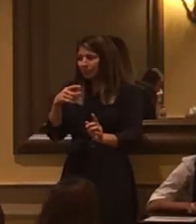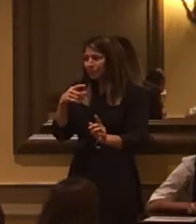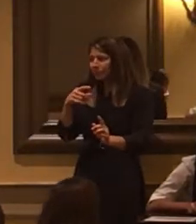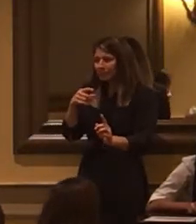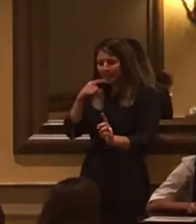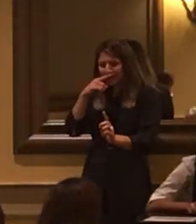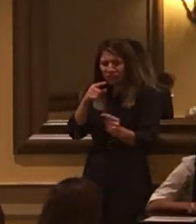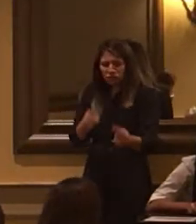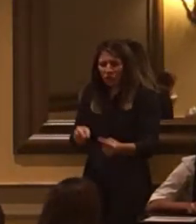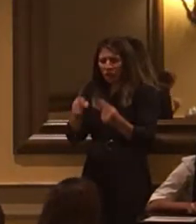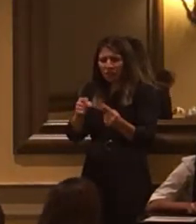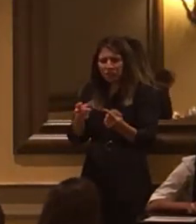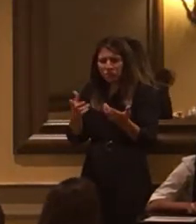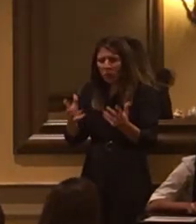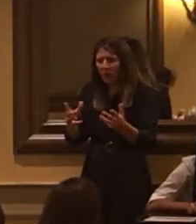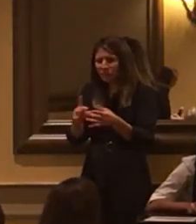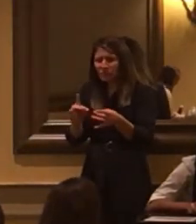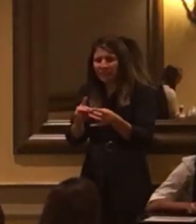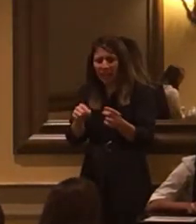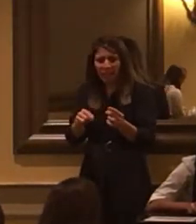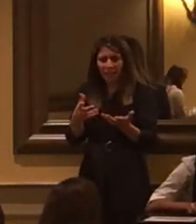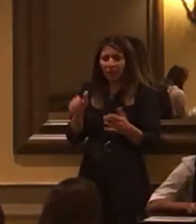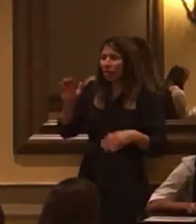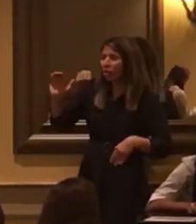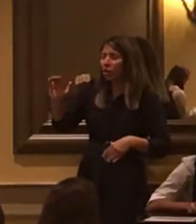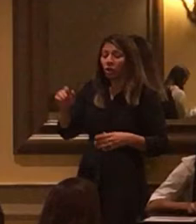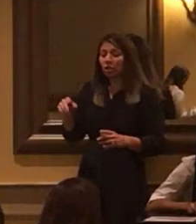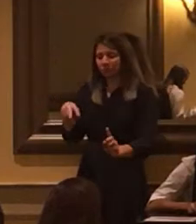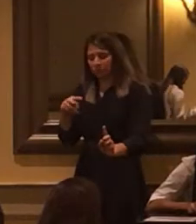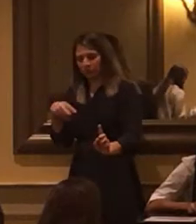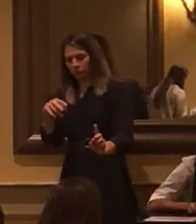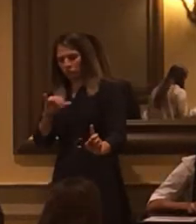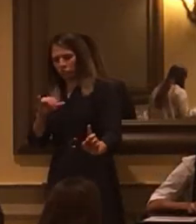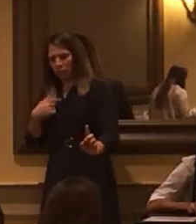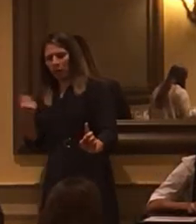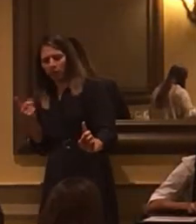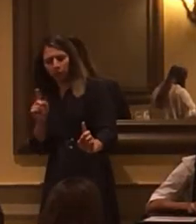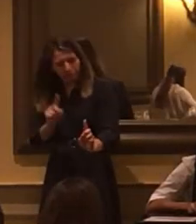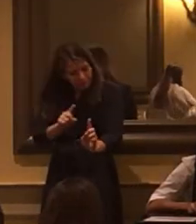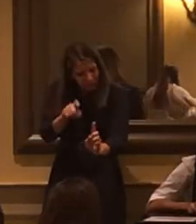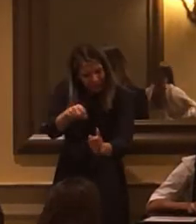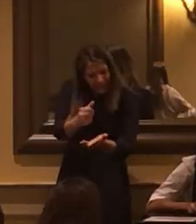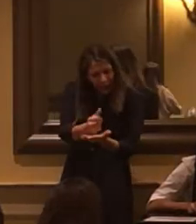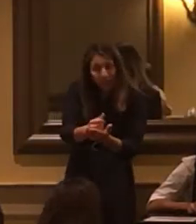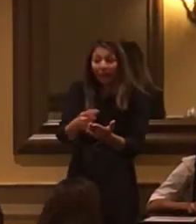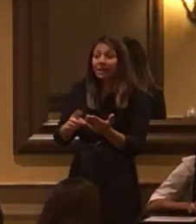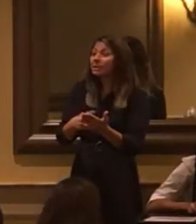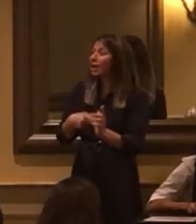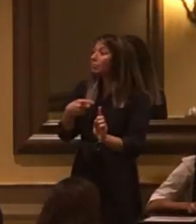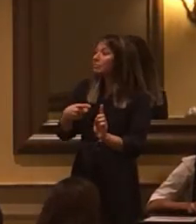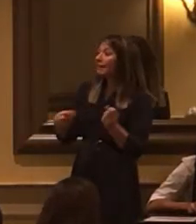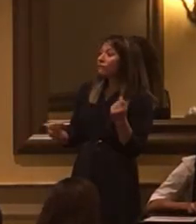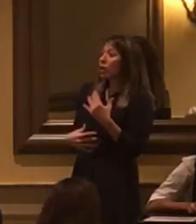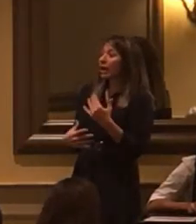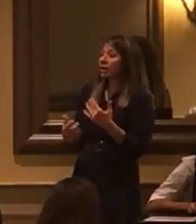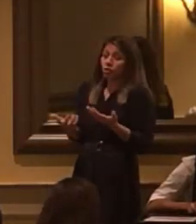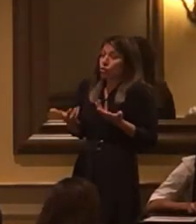Just like walk over here and be like, Oh you know, do you need any help? 'Cause sometimes they're afraid to ask and you know, they're like that kid that is standing out